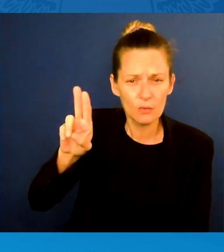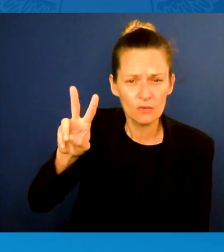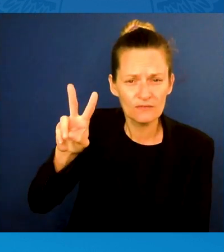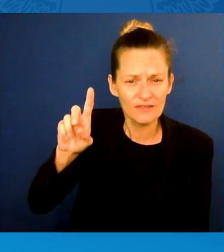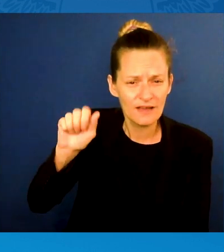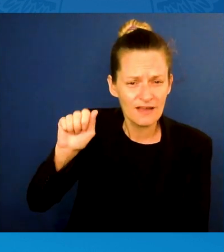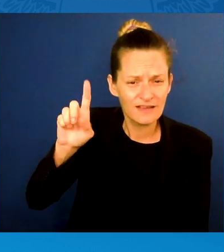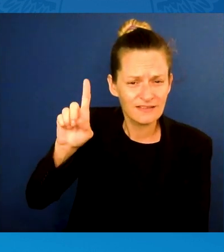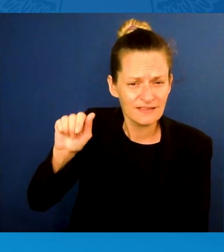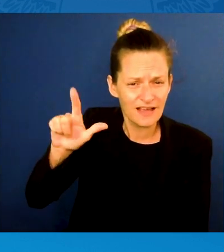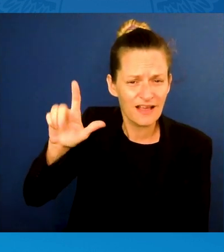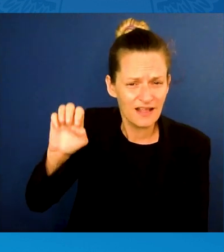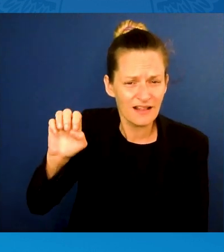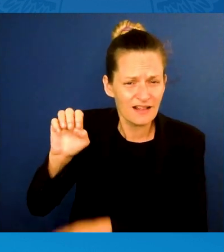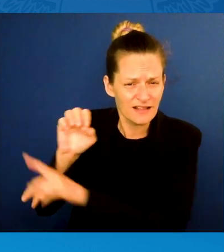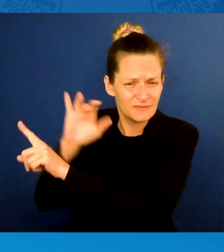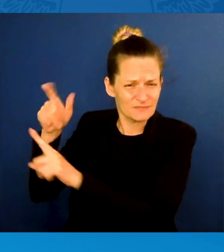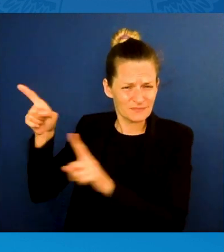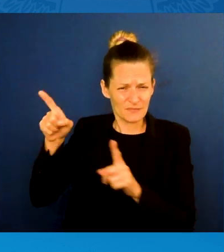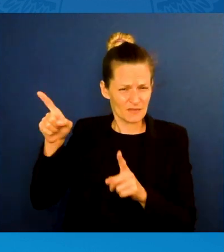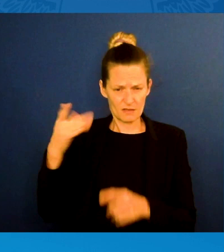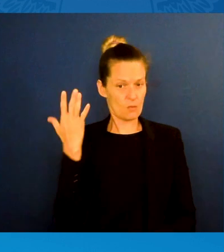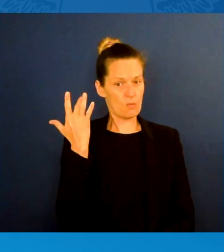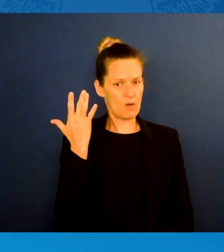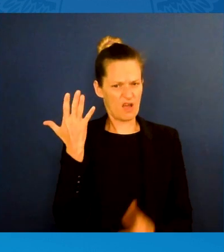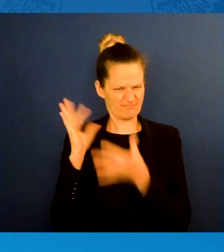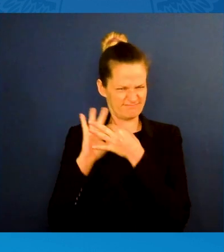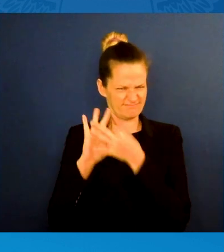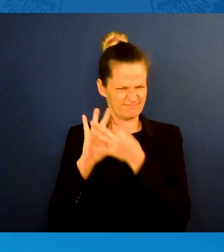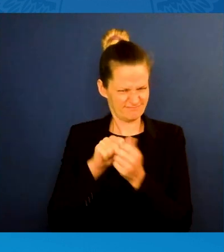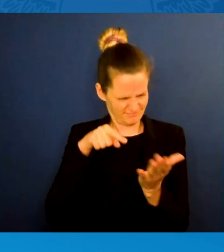so to speak, of the concern of the American people